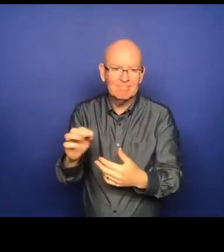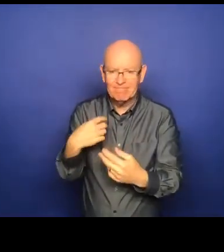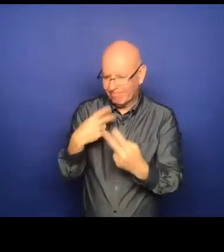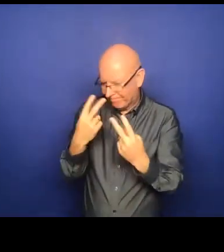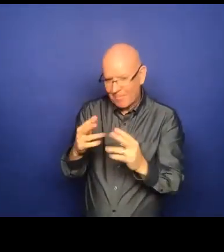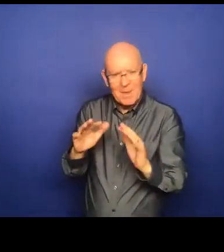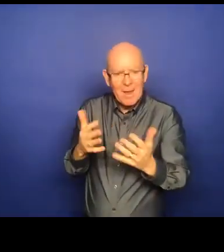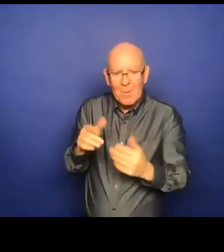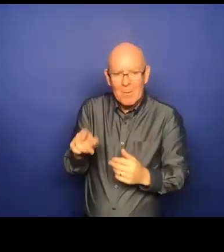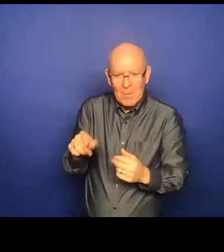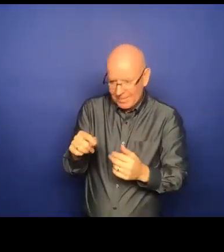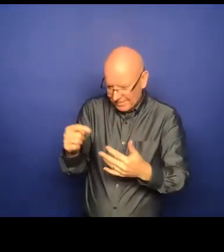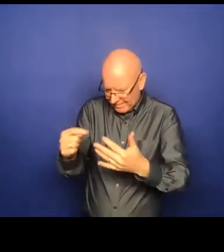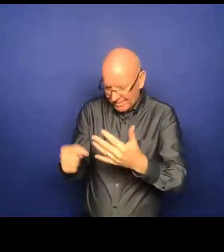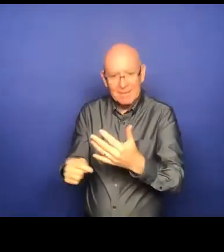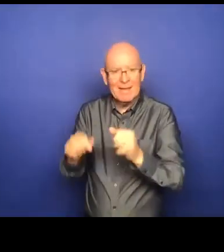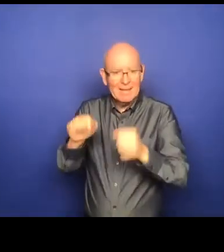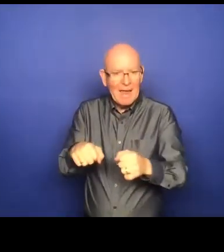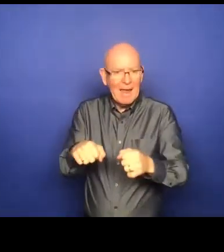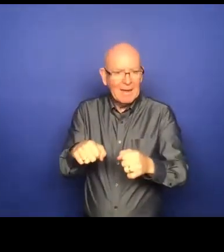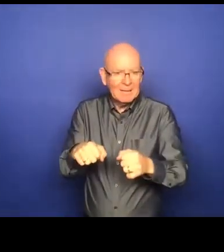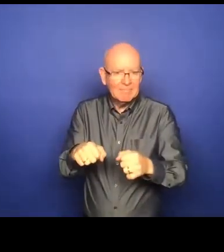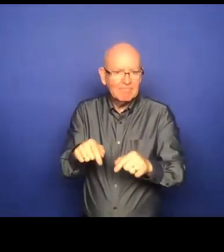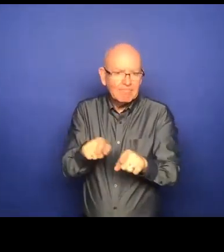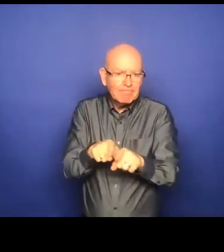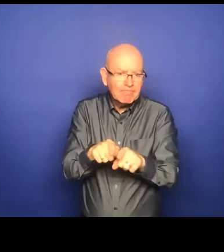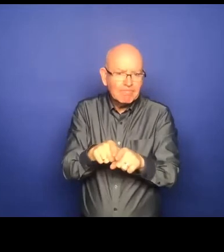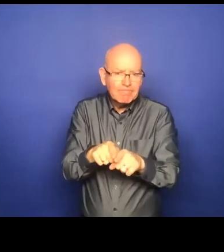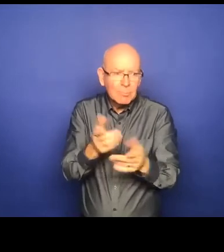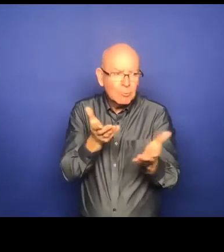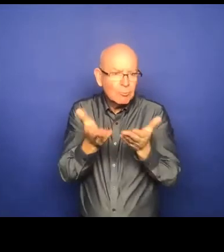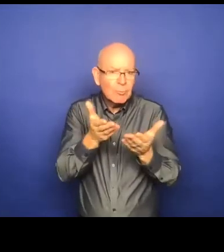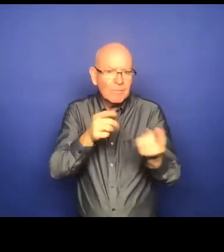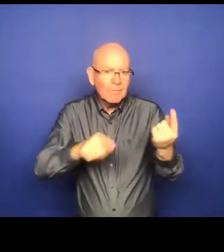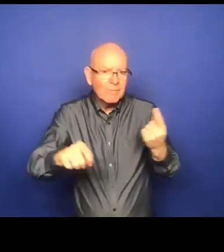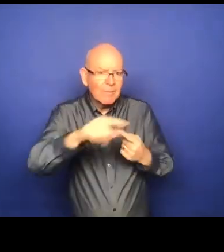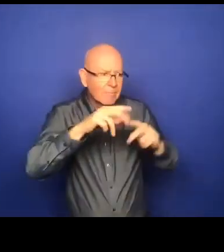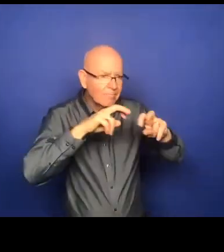work, also looking at how these tools can